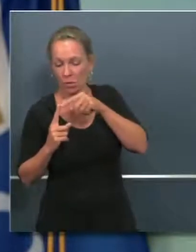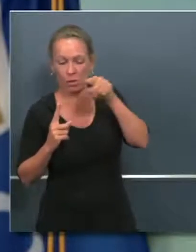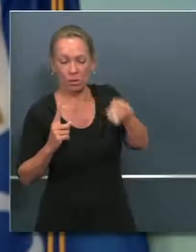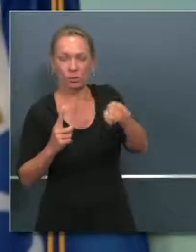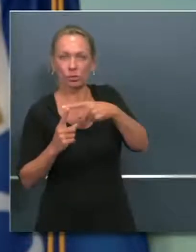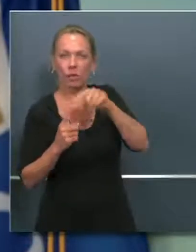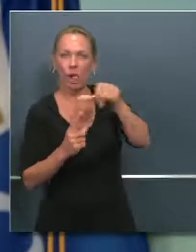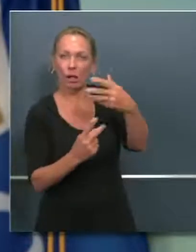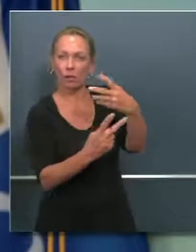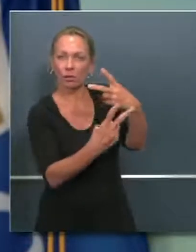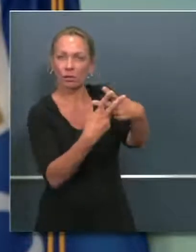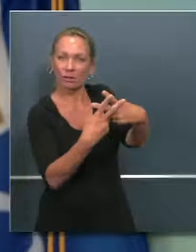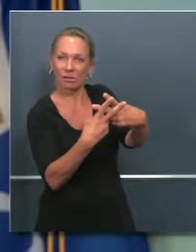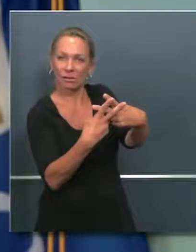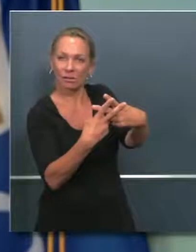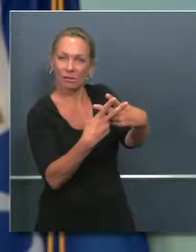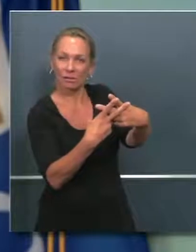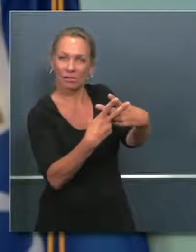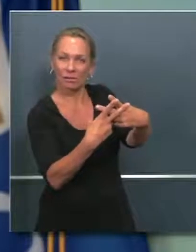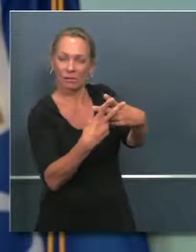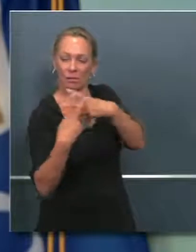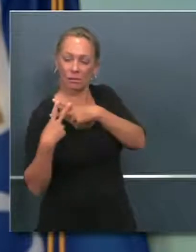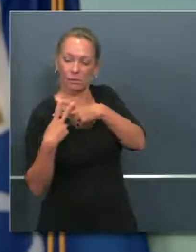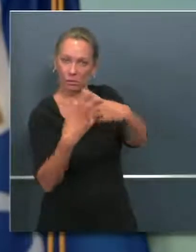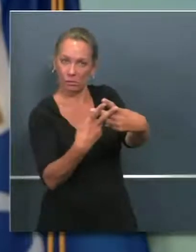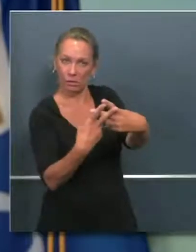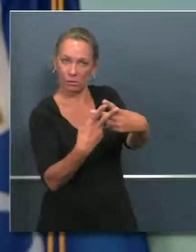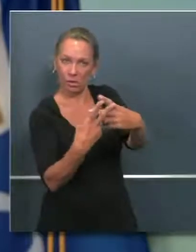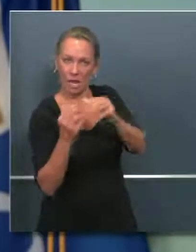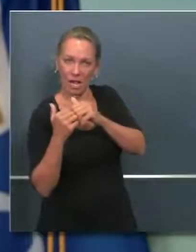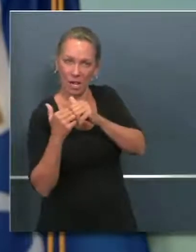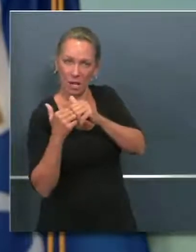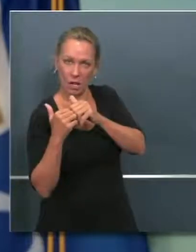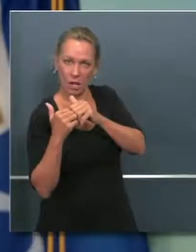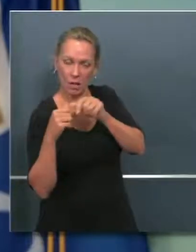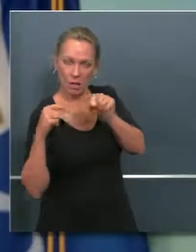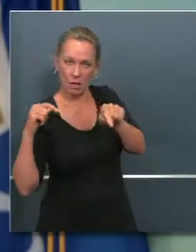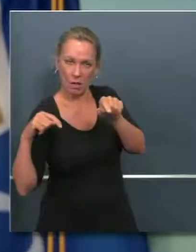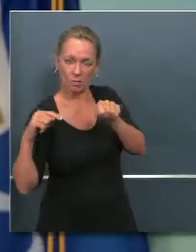we have already mitigated that transfers within the system going back a number of months there